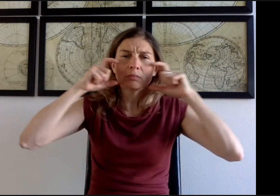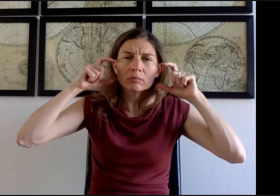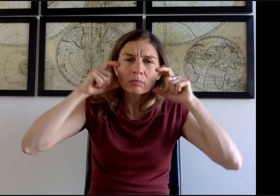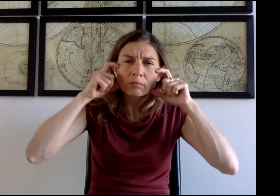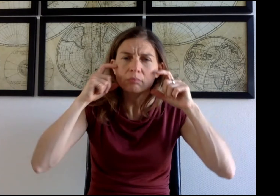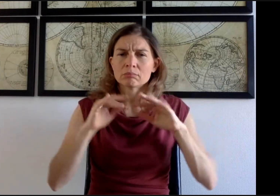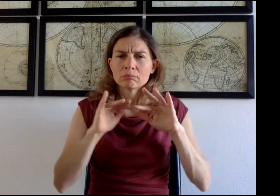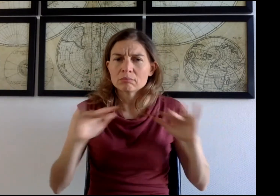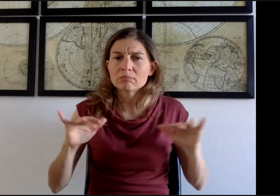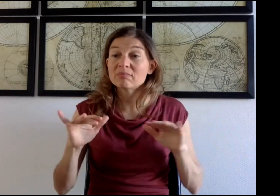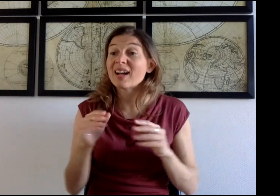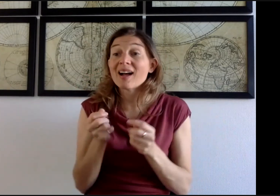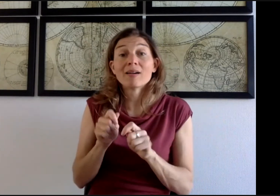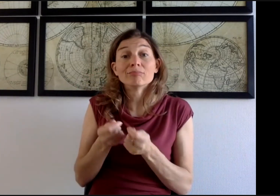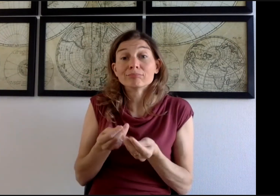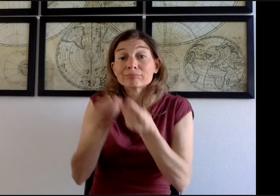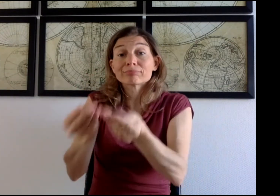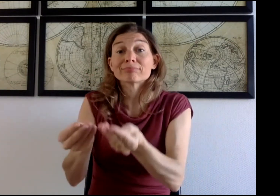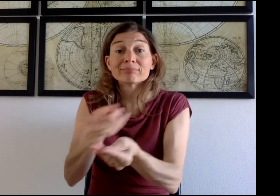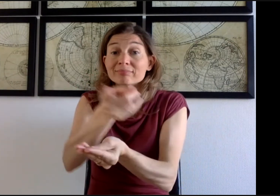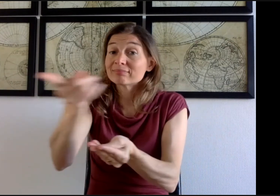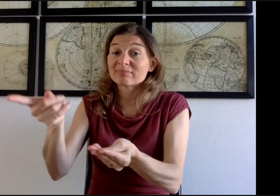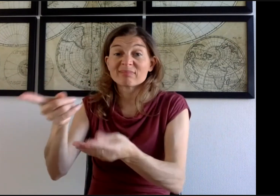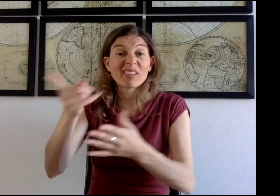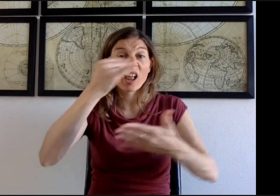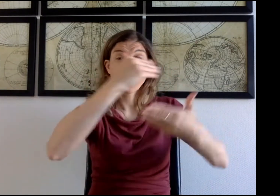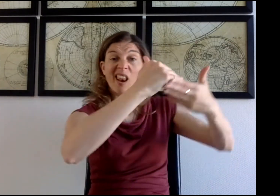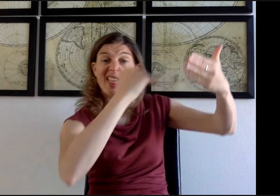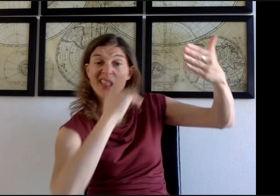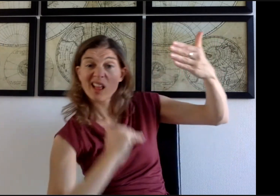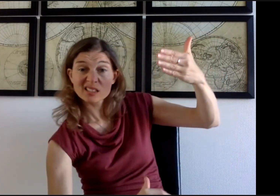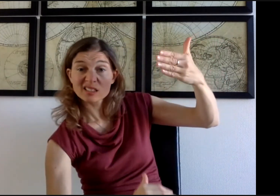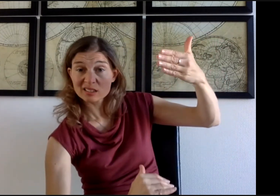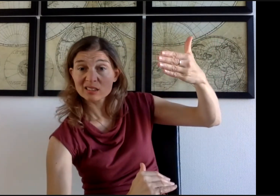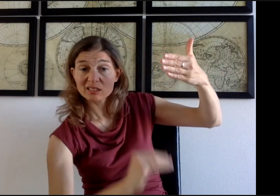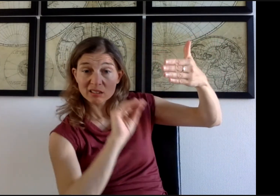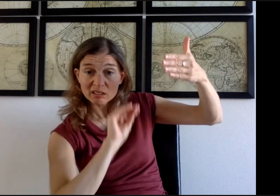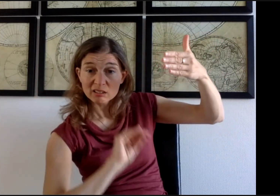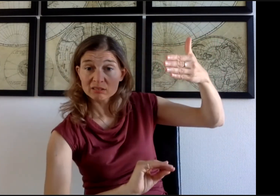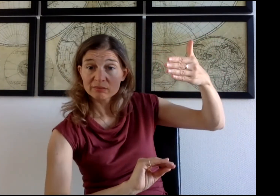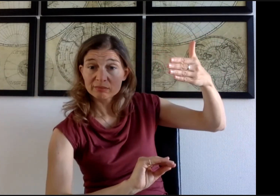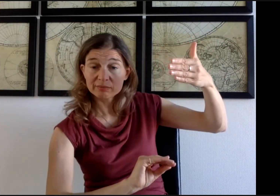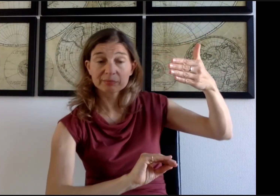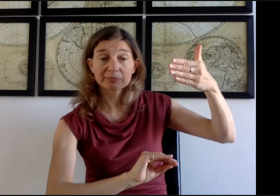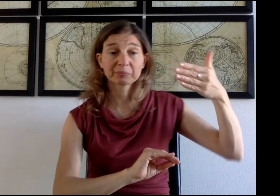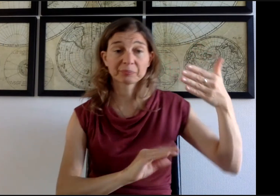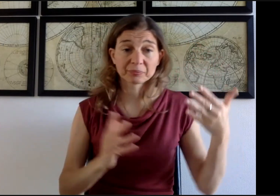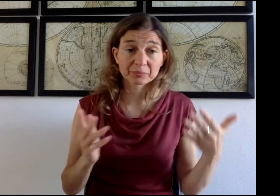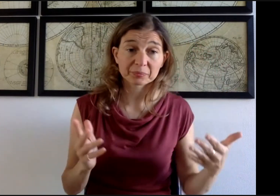They have workers to ensure the autonomy of persons with disabilities